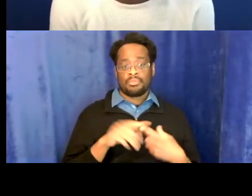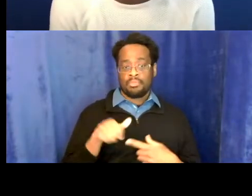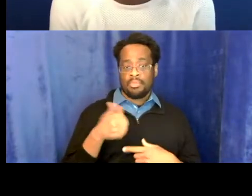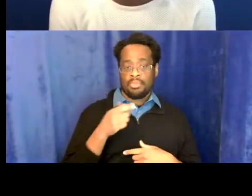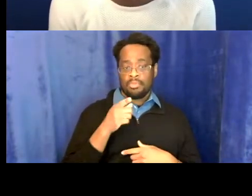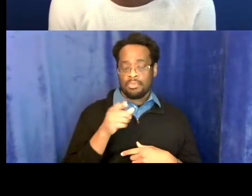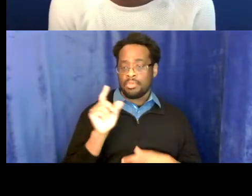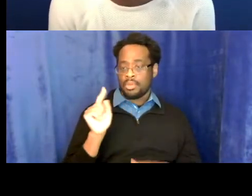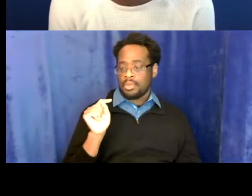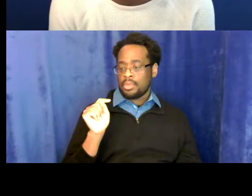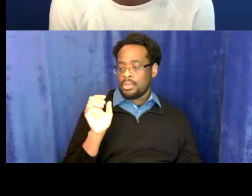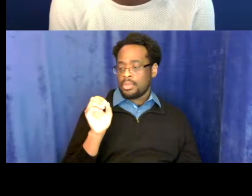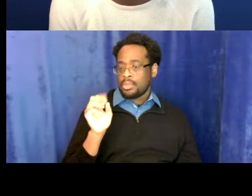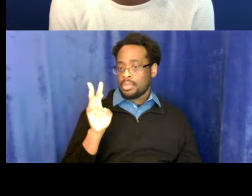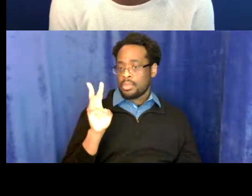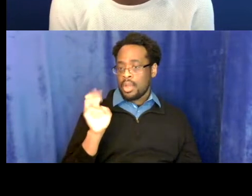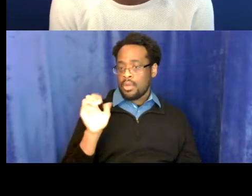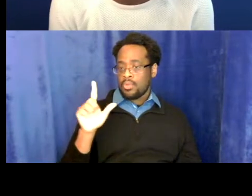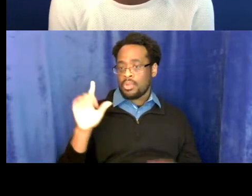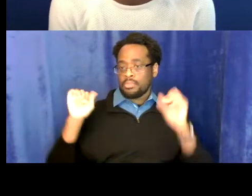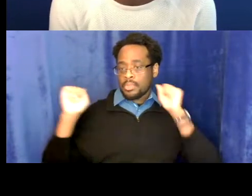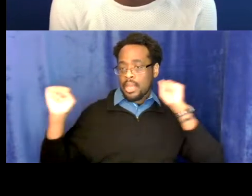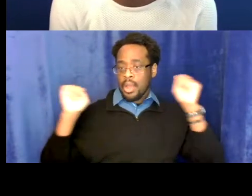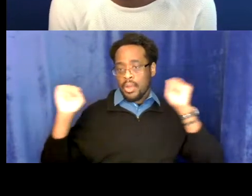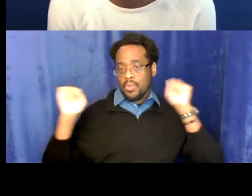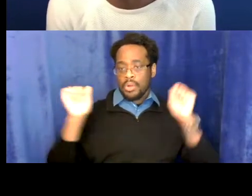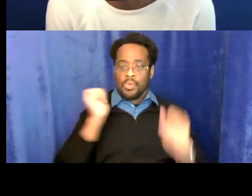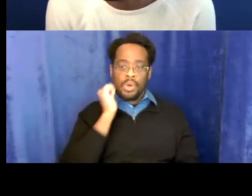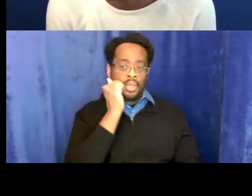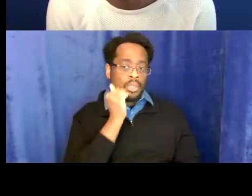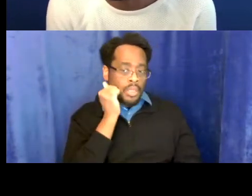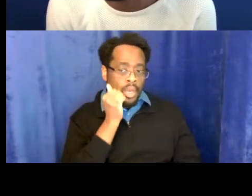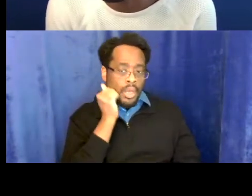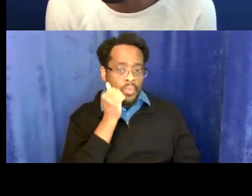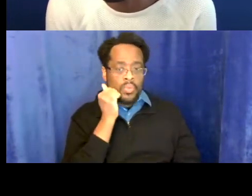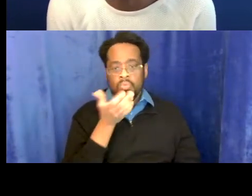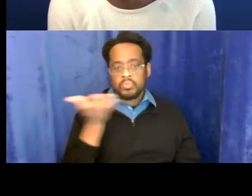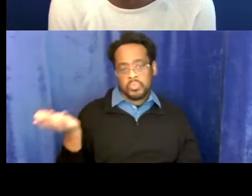And then you have another one, the second picture, the word "towel." "Towel."